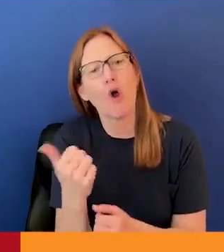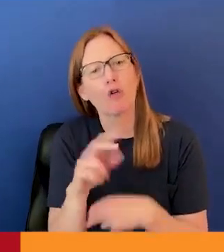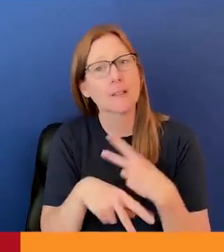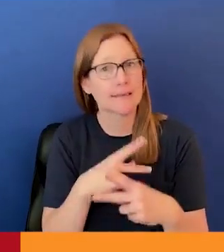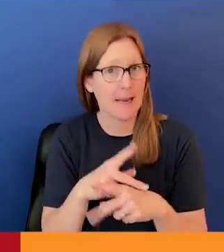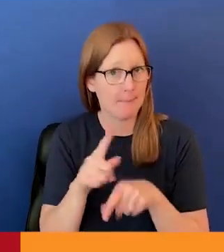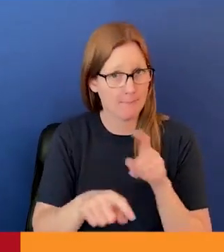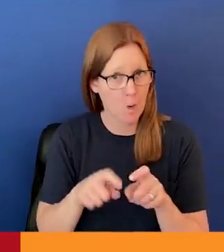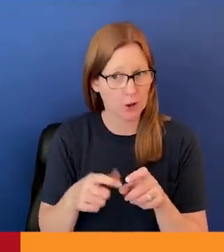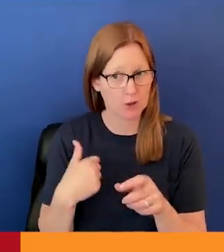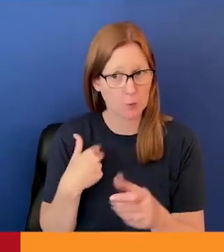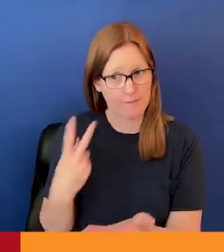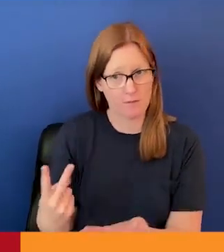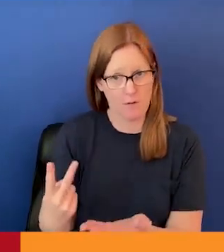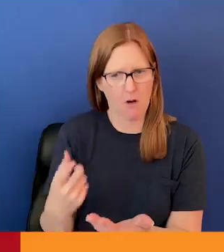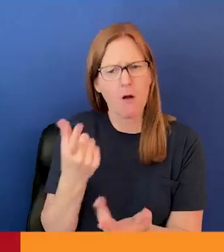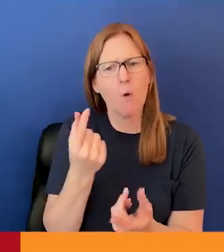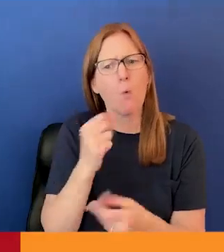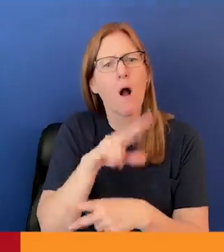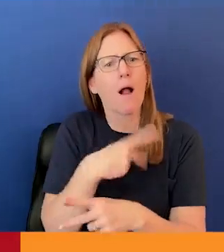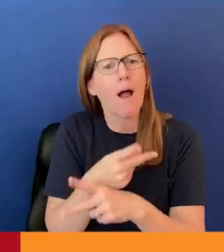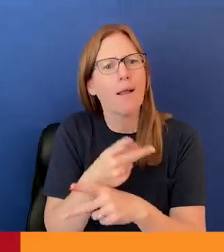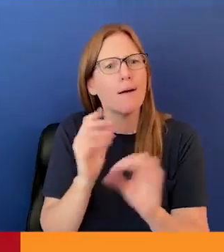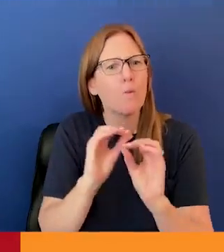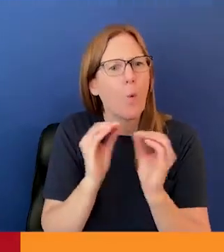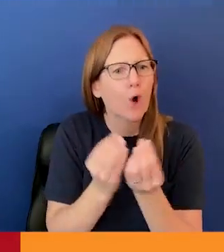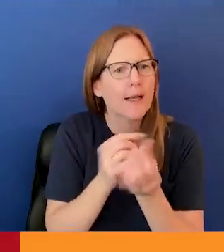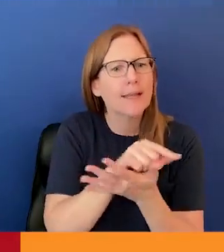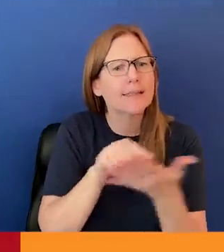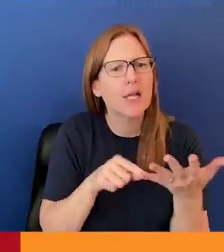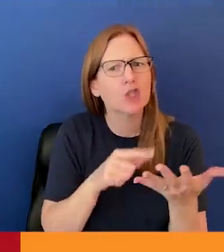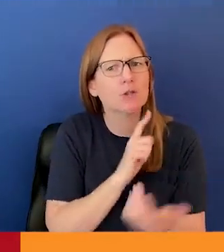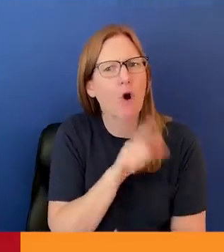we have gotten questions about what types of organizations are eligible to apply.